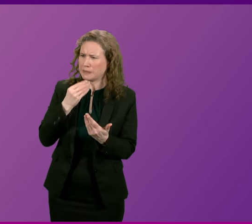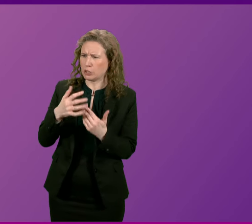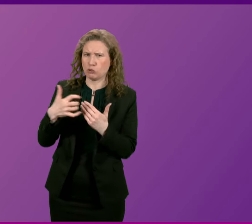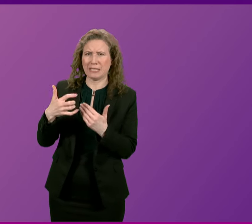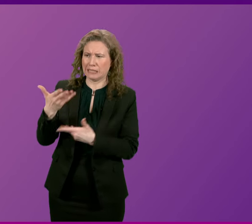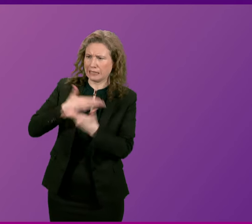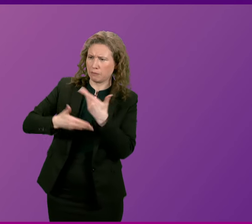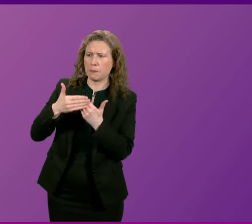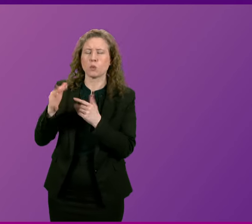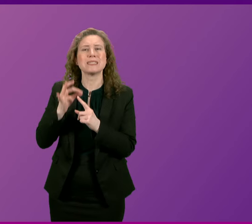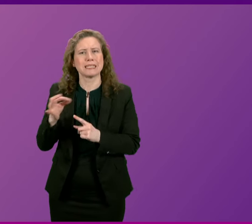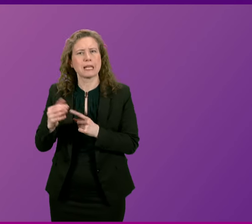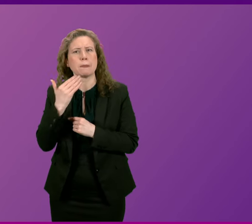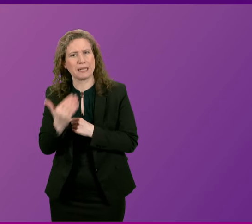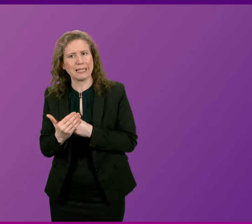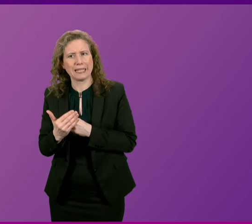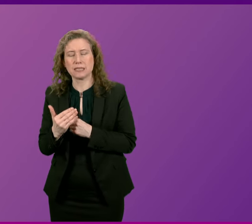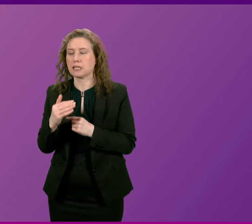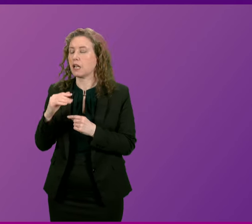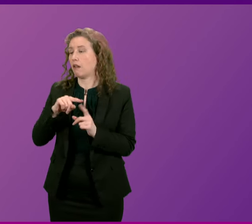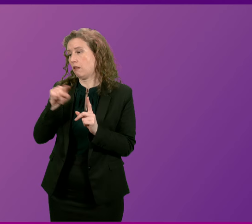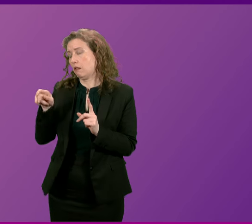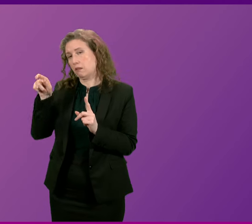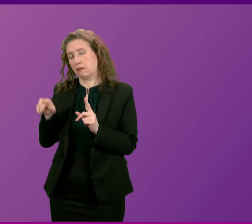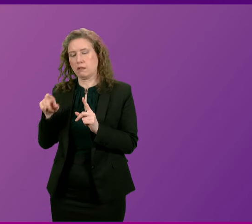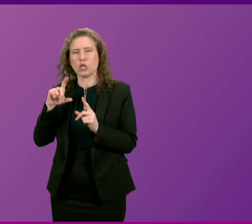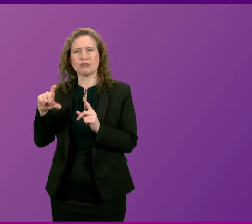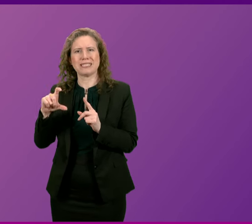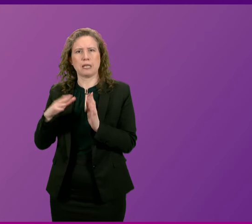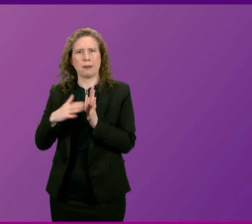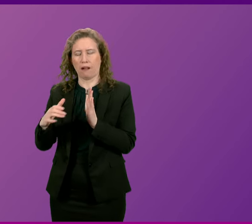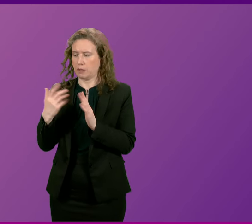details of that, I will ask Christina McKelvie, who was reappointed last night to continue the